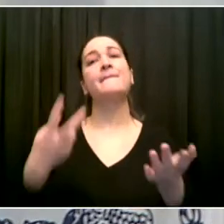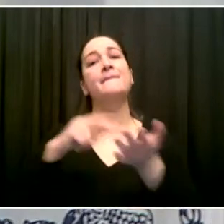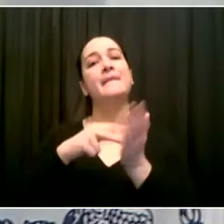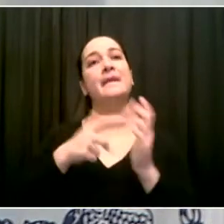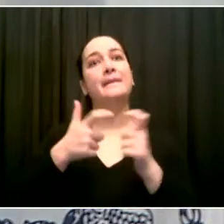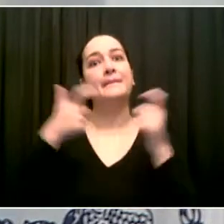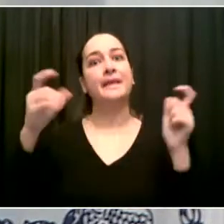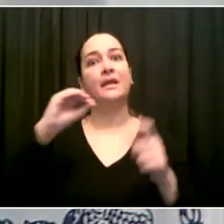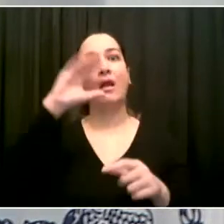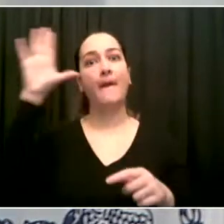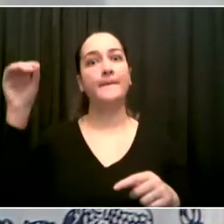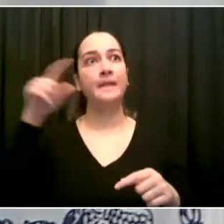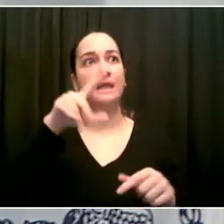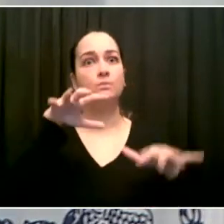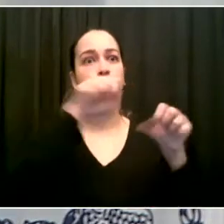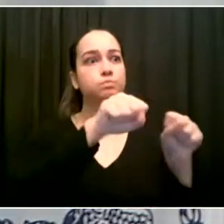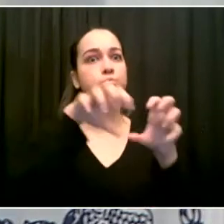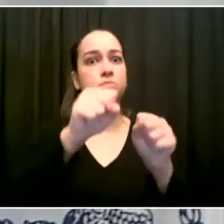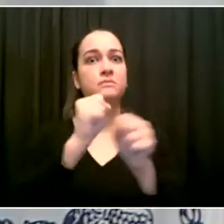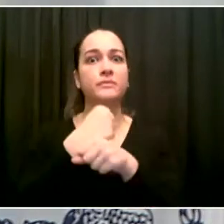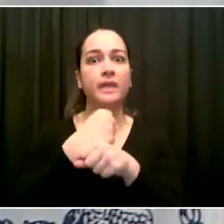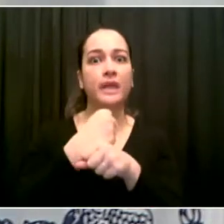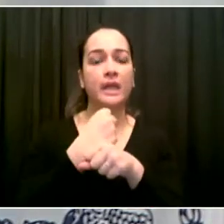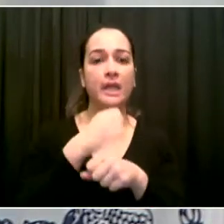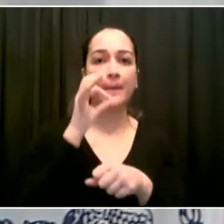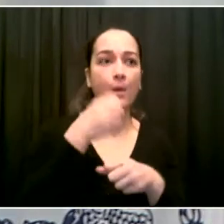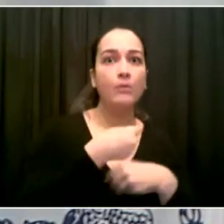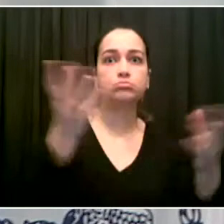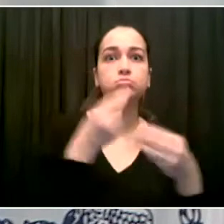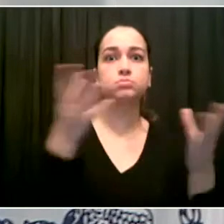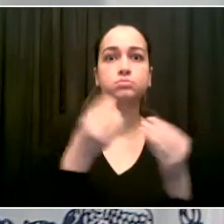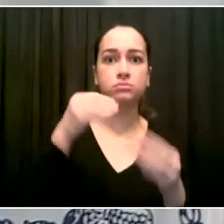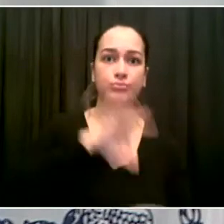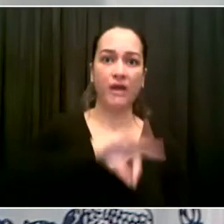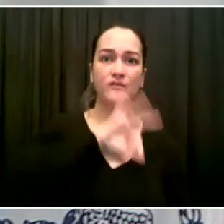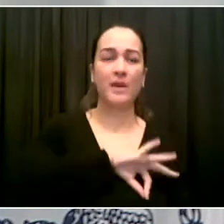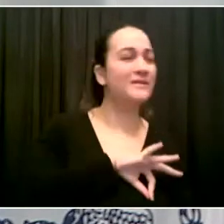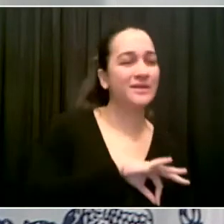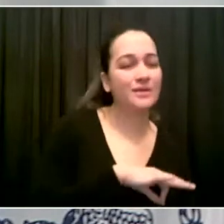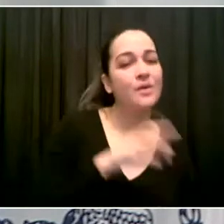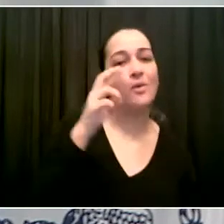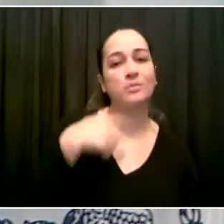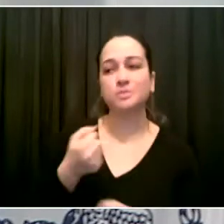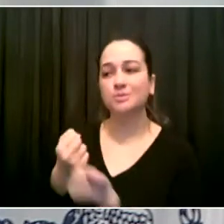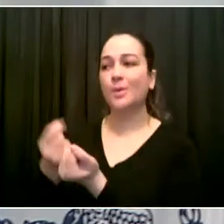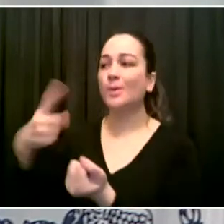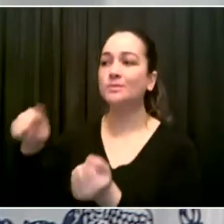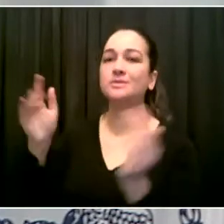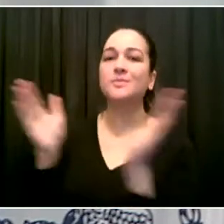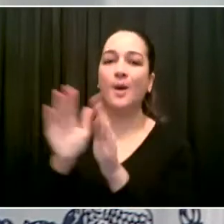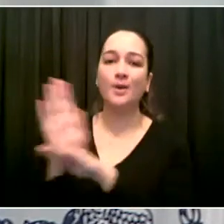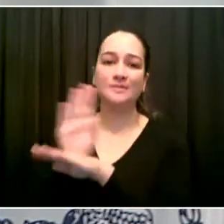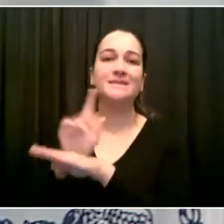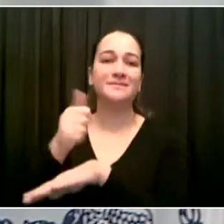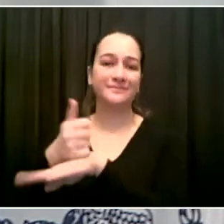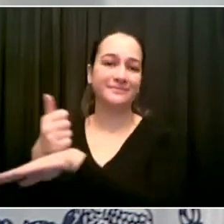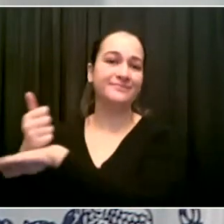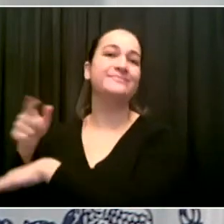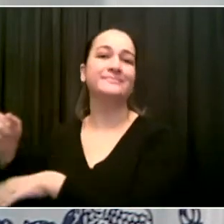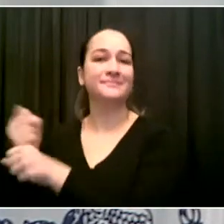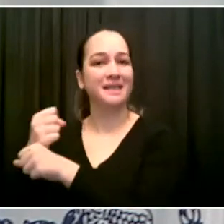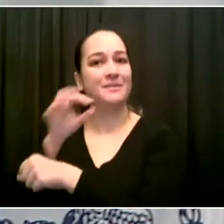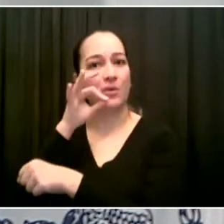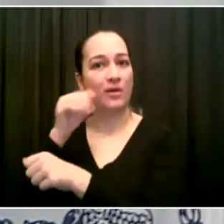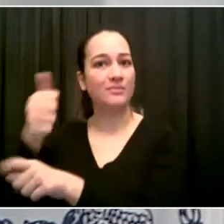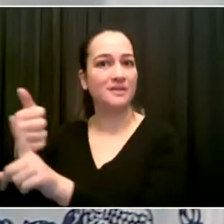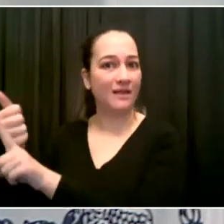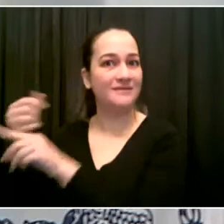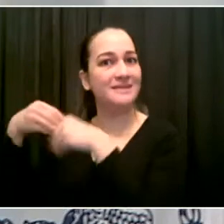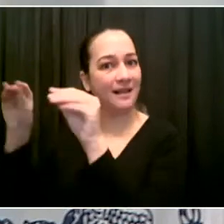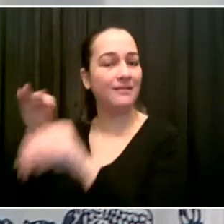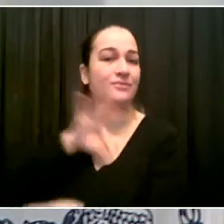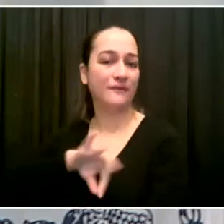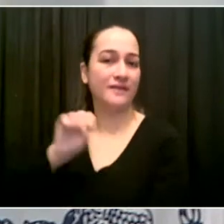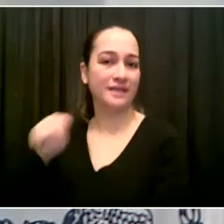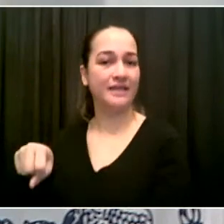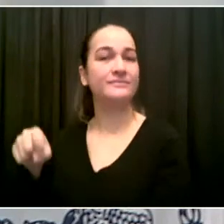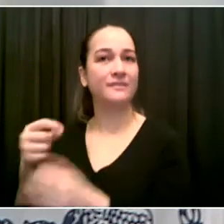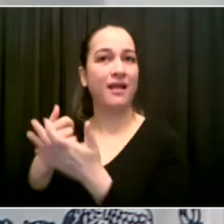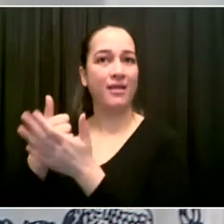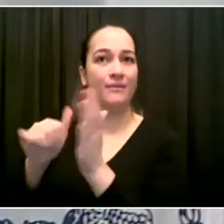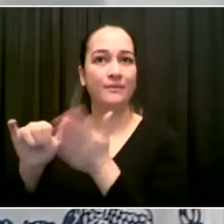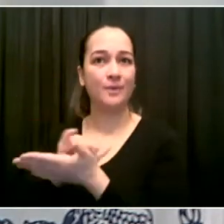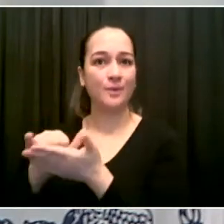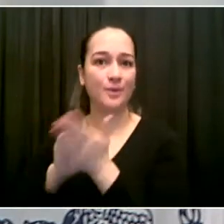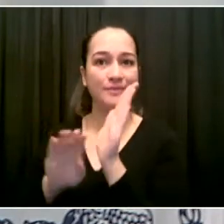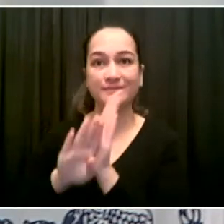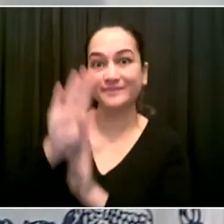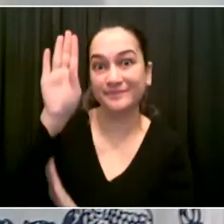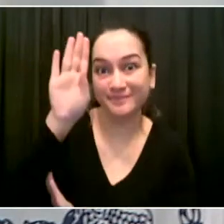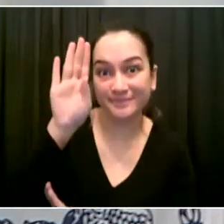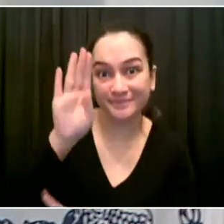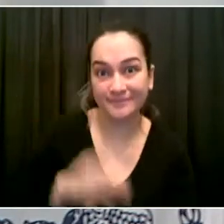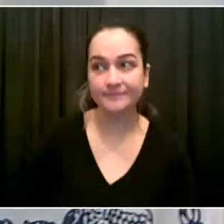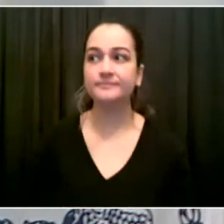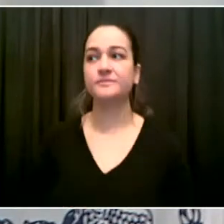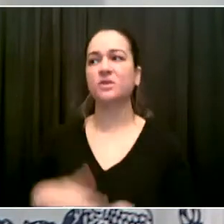SMALL BUSSNEISSSS'S